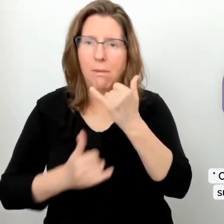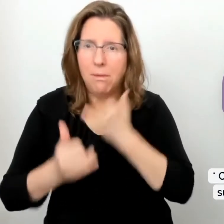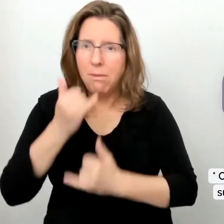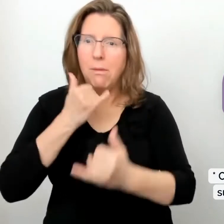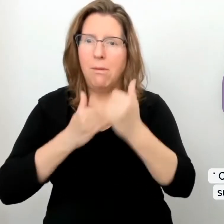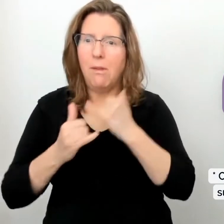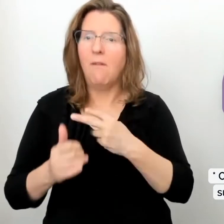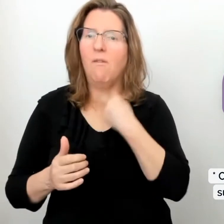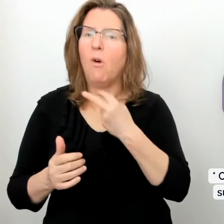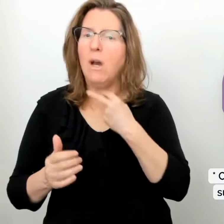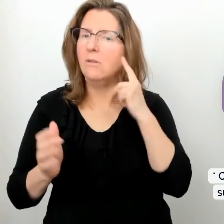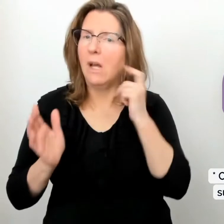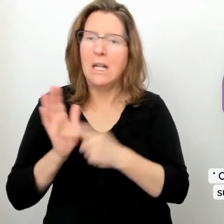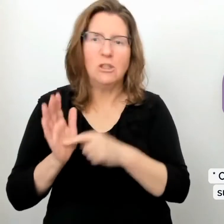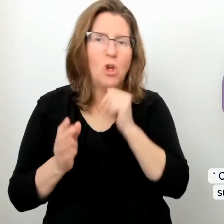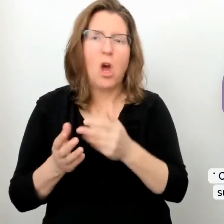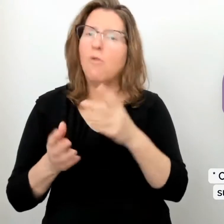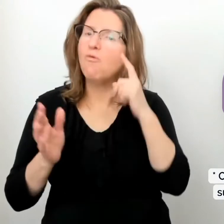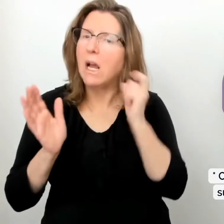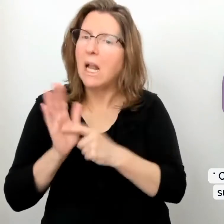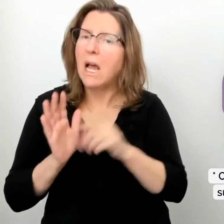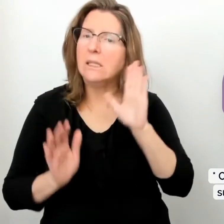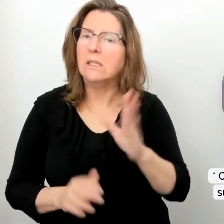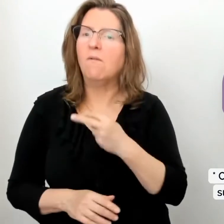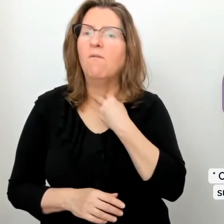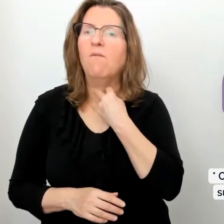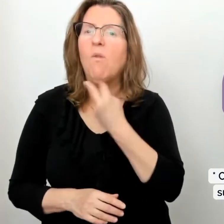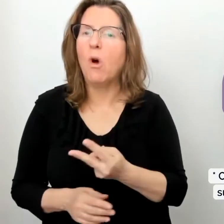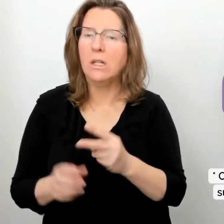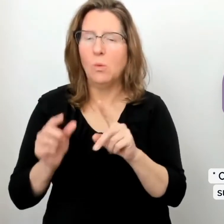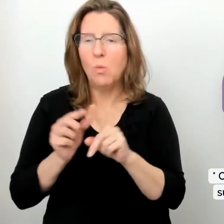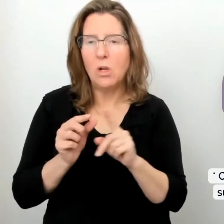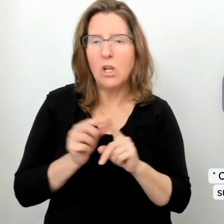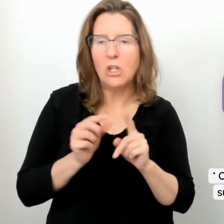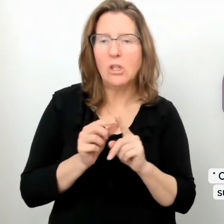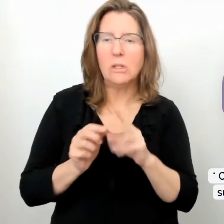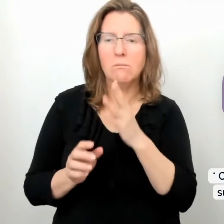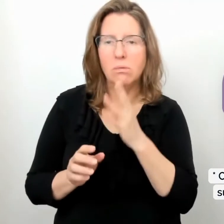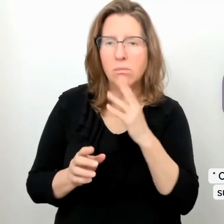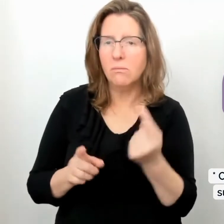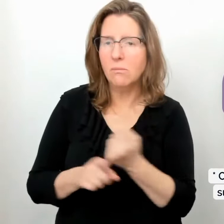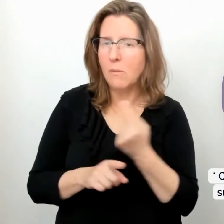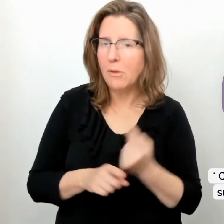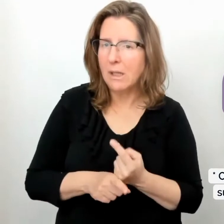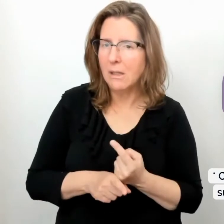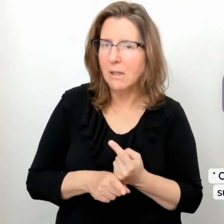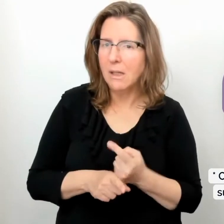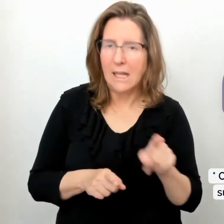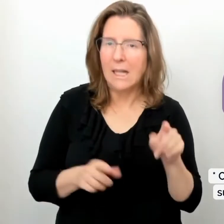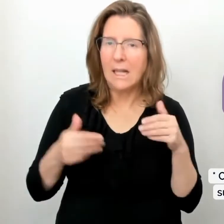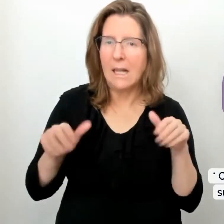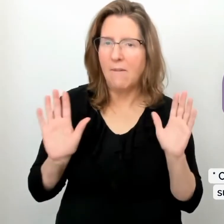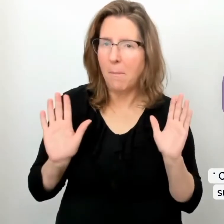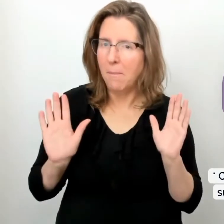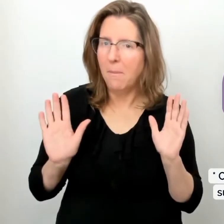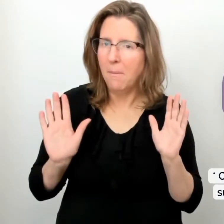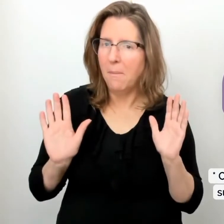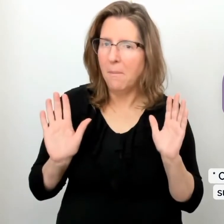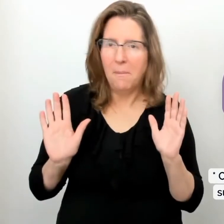He saw so many errors, because the software was not recognizing his pronunciations, that he gave up.